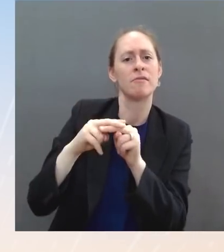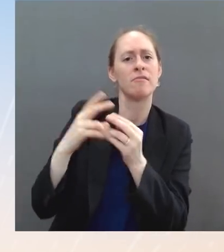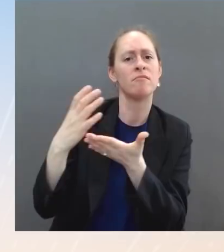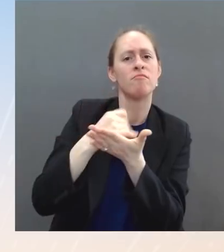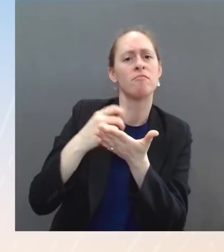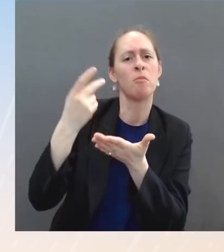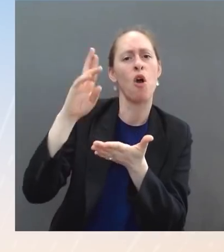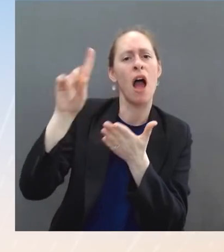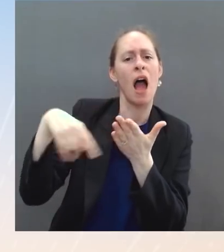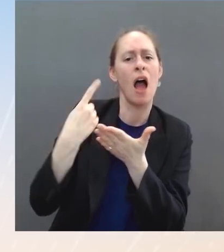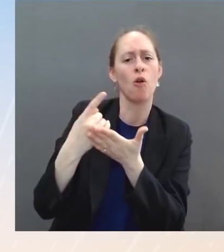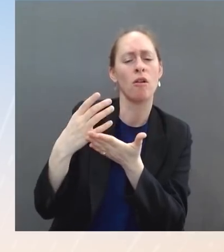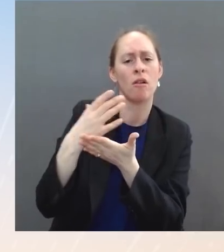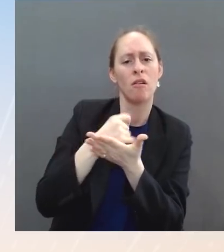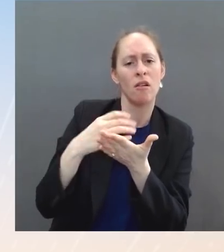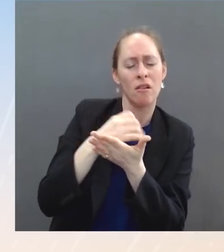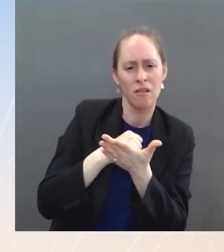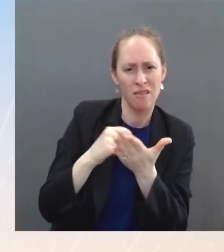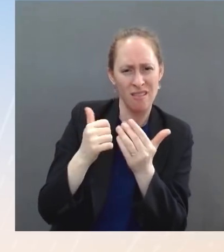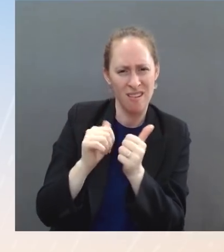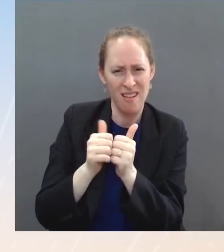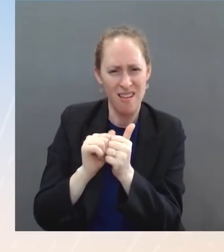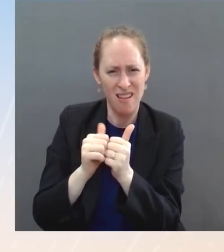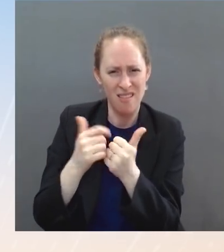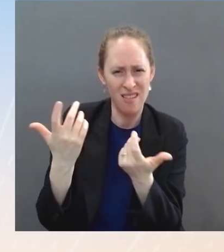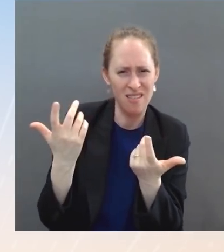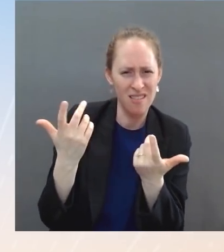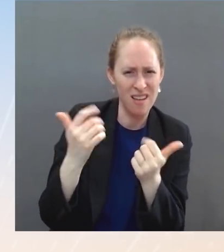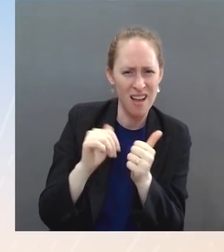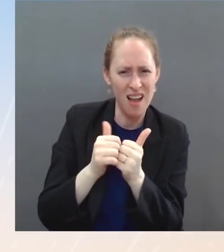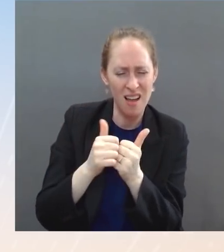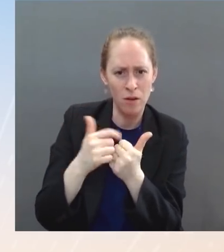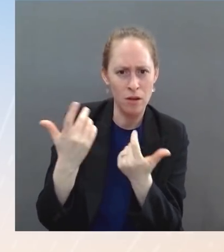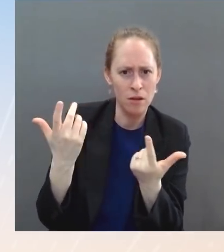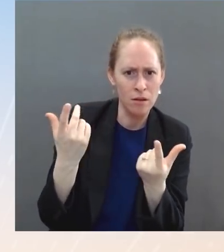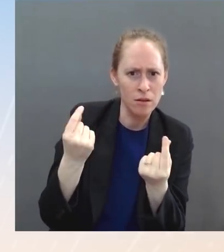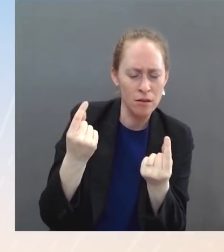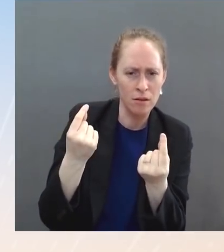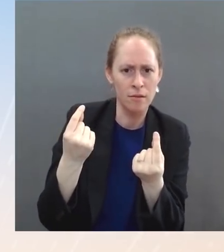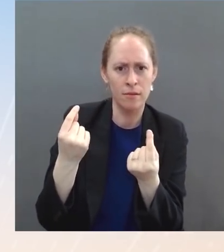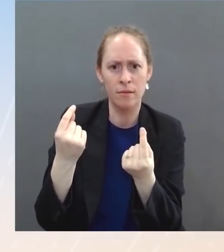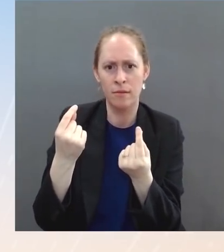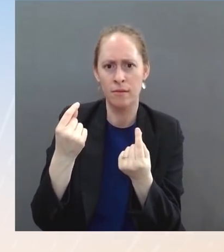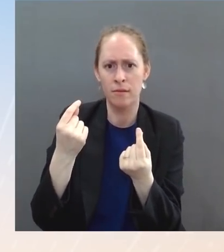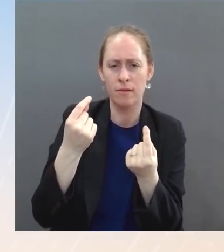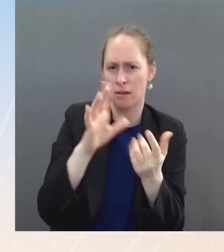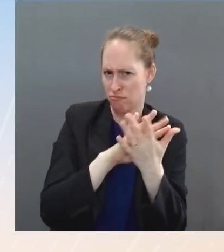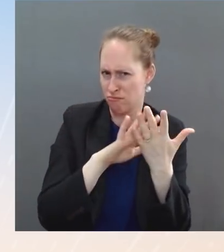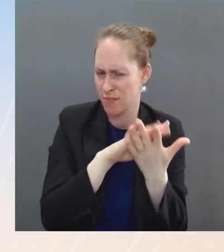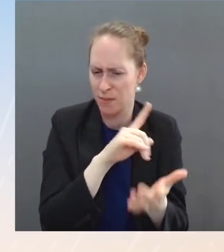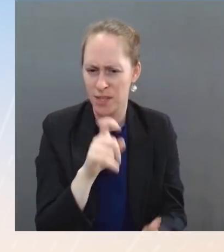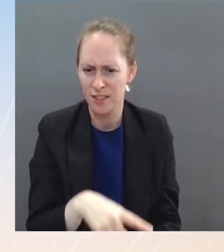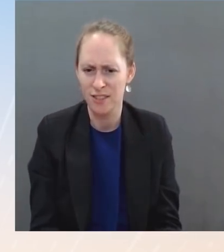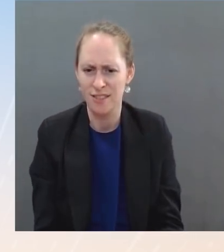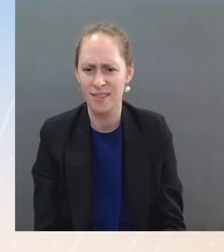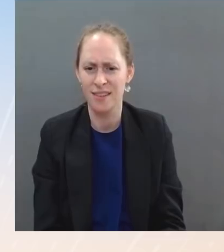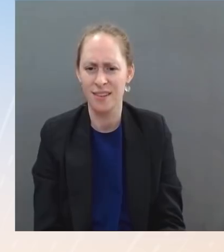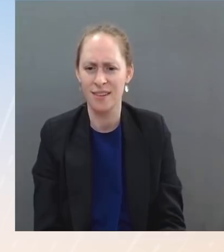Ms. Psaki: Well, I would say on the latter part of your question that what we know is that the economy is strong,